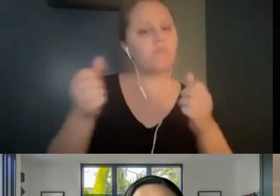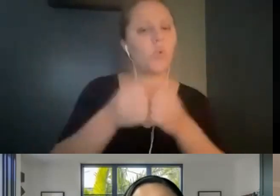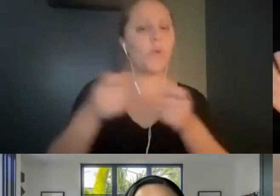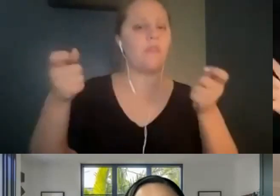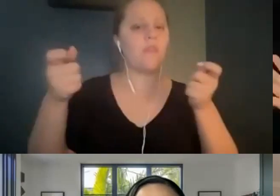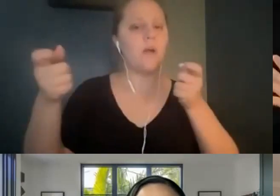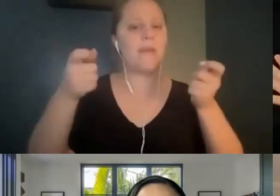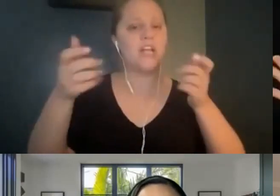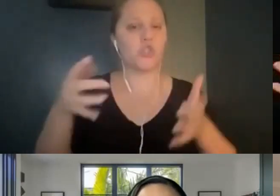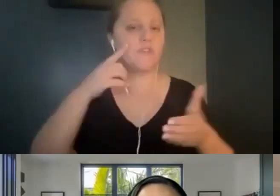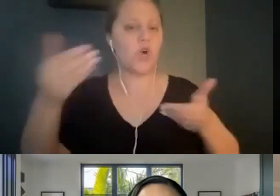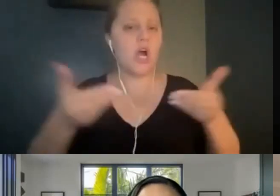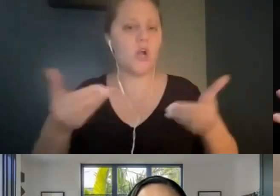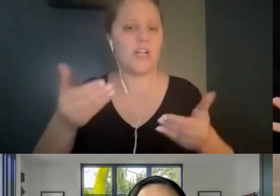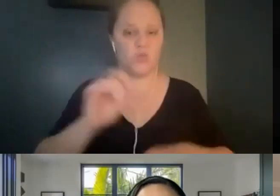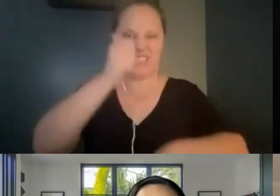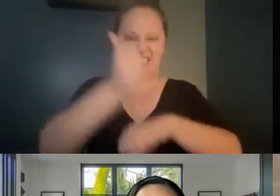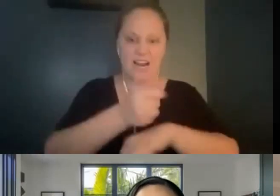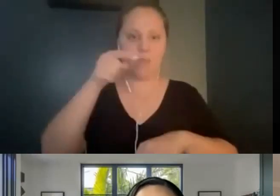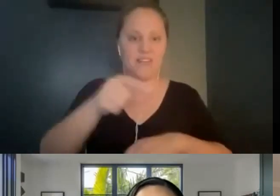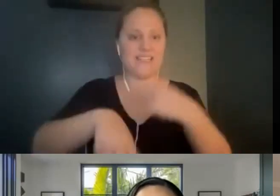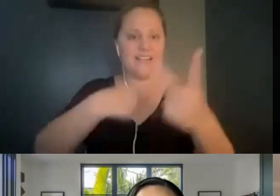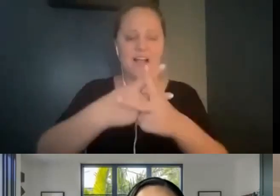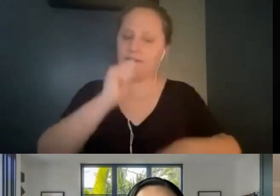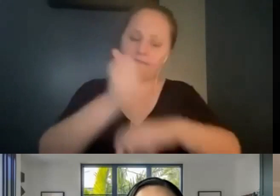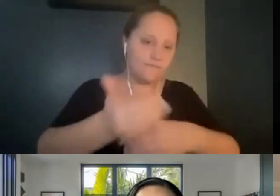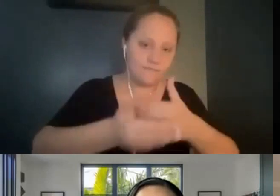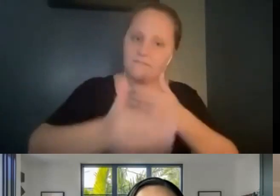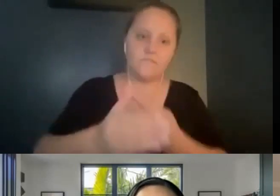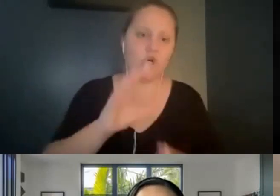I mean I know this is a really long. We could talk about this for hours, but just quickly maybe if somebody